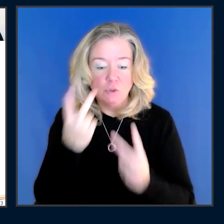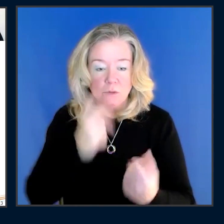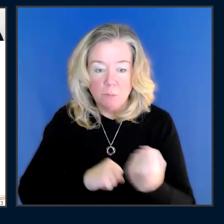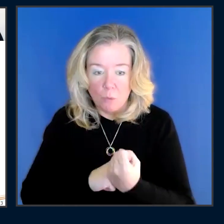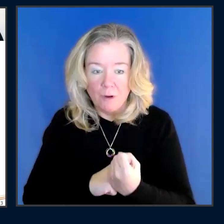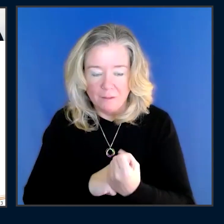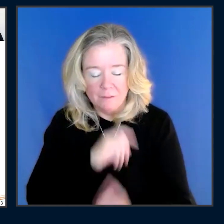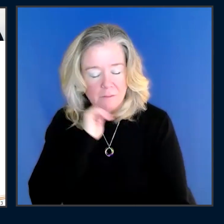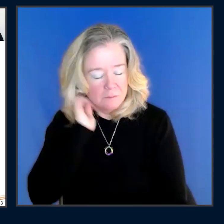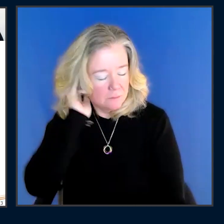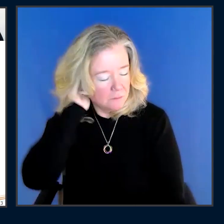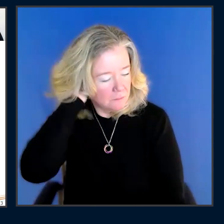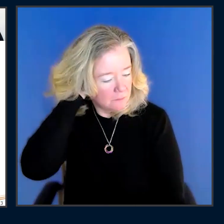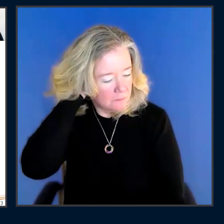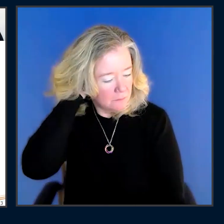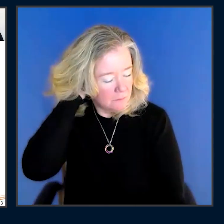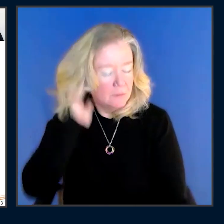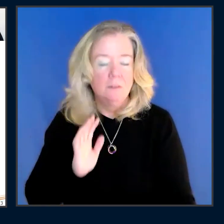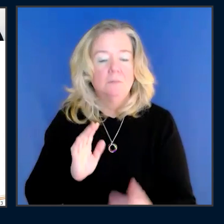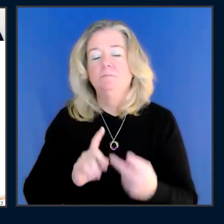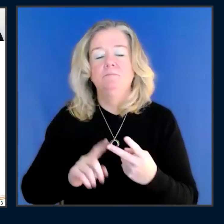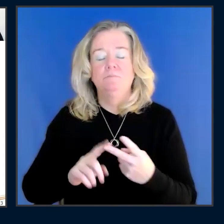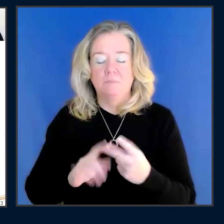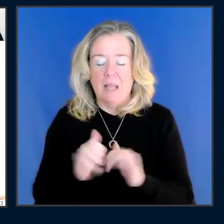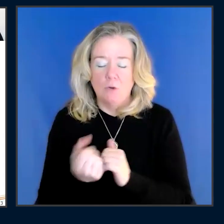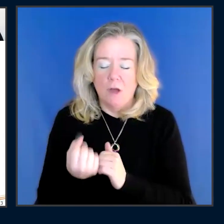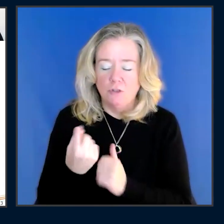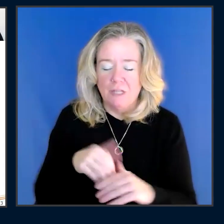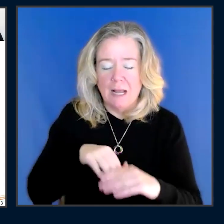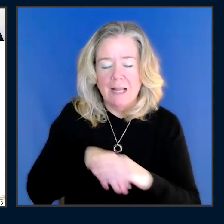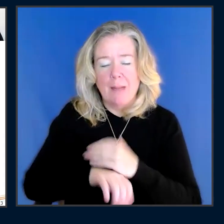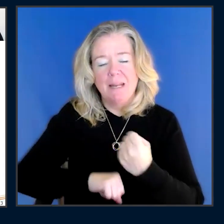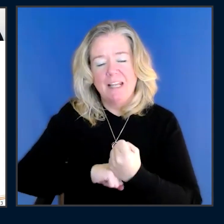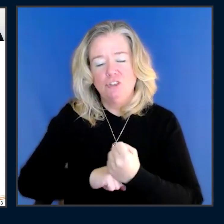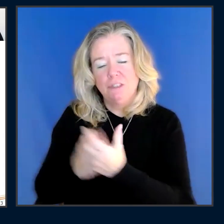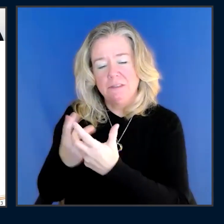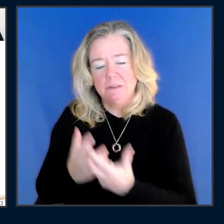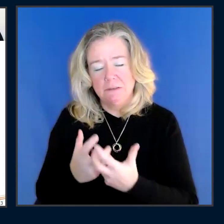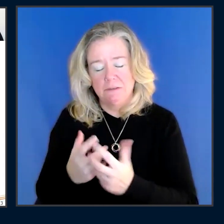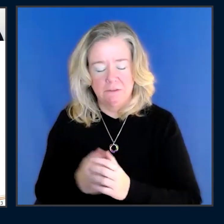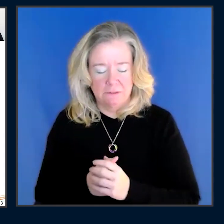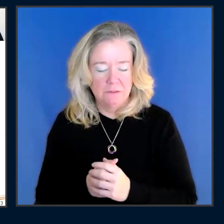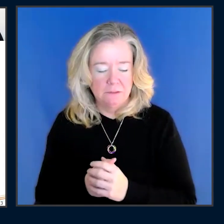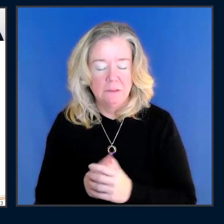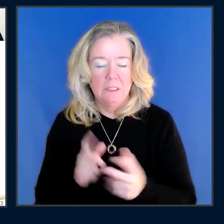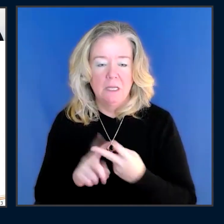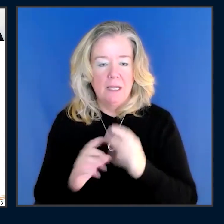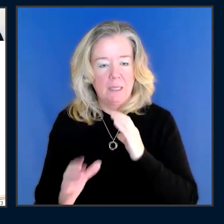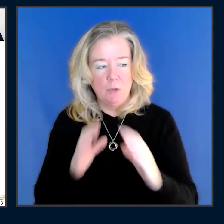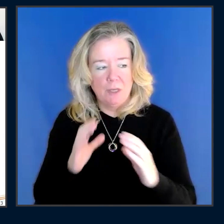for visuals or supports. Understanding of accommodations.